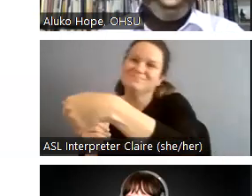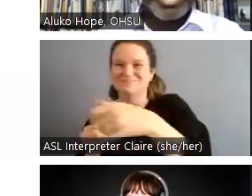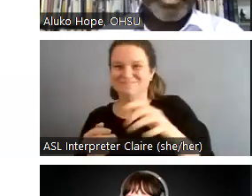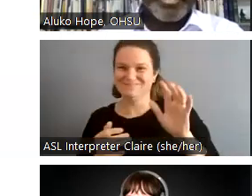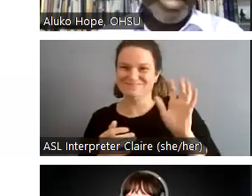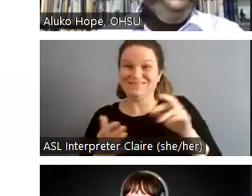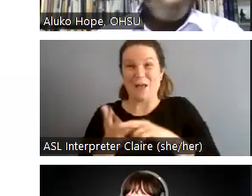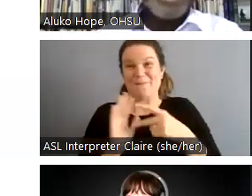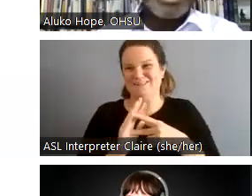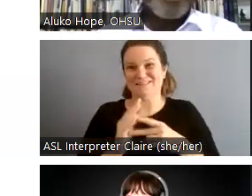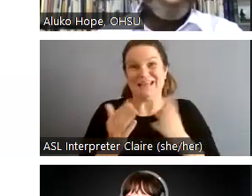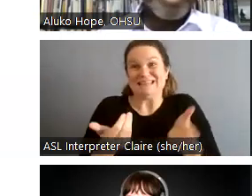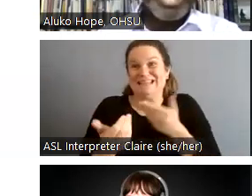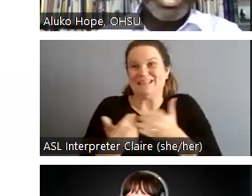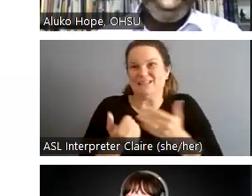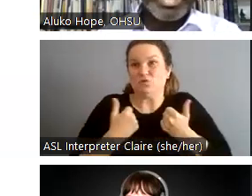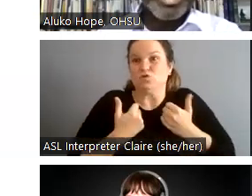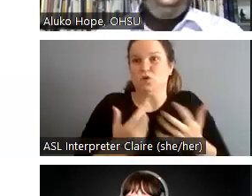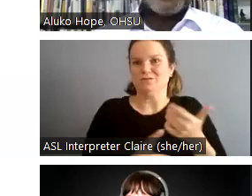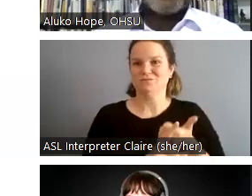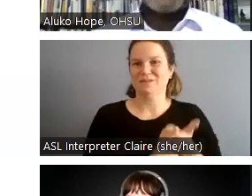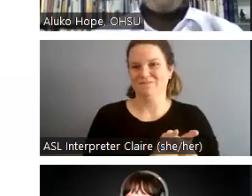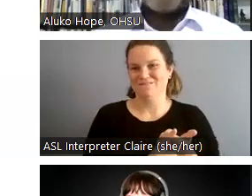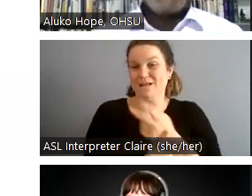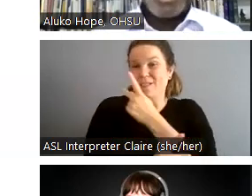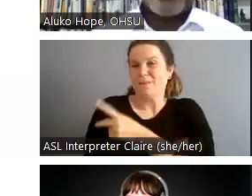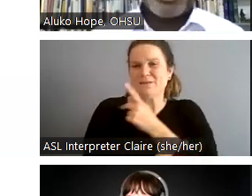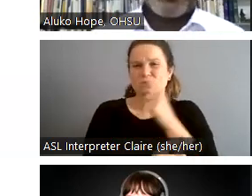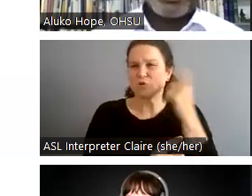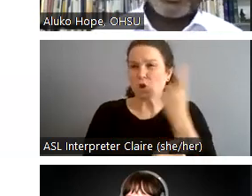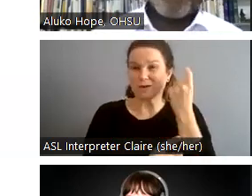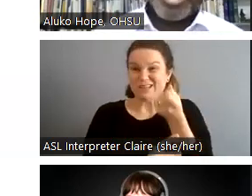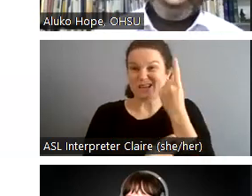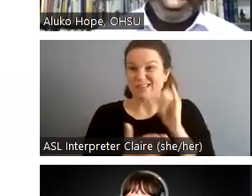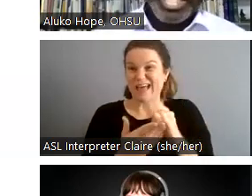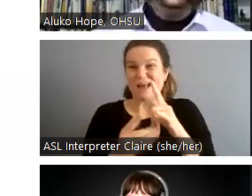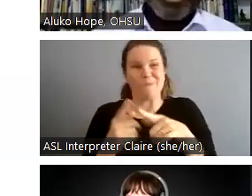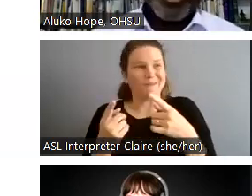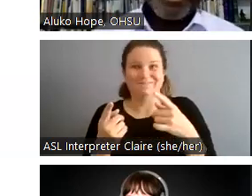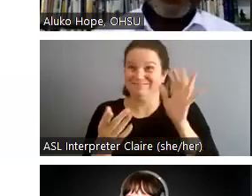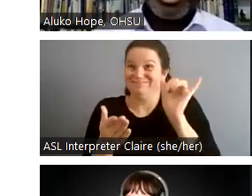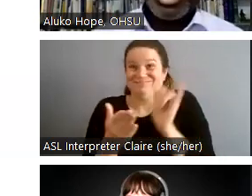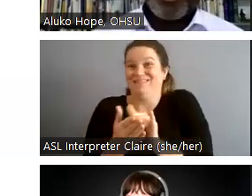very low. And that's not something that patients get and yet, it's something that's happened as a result of the virus.